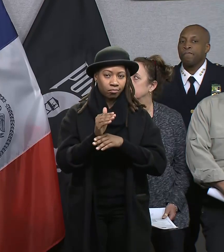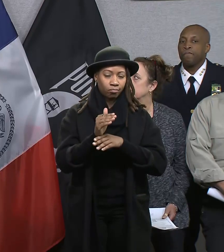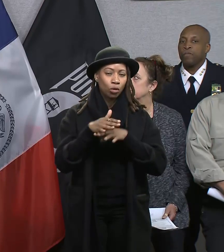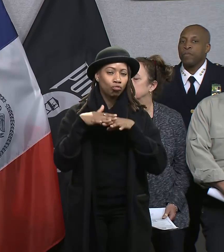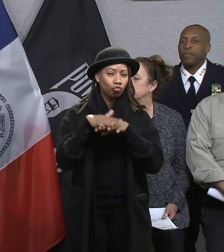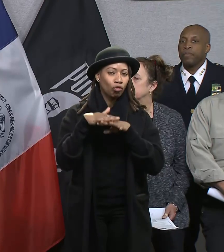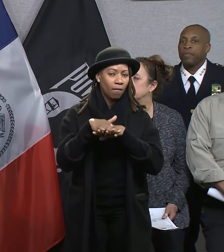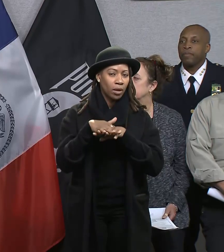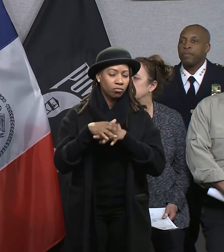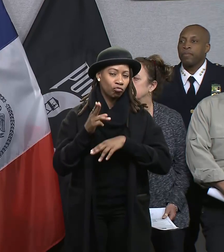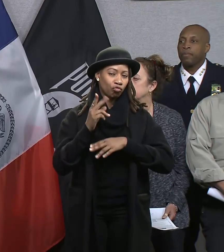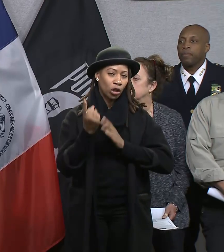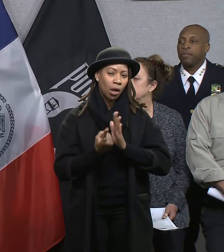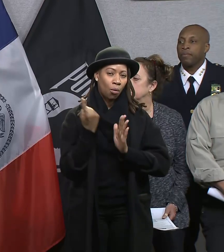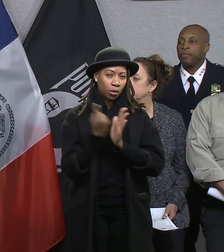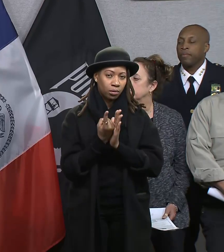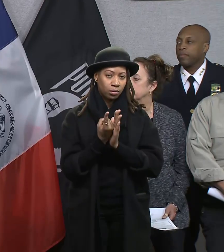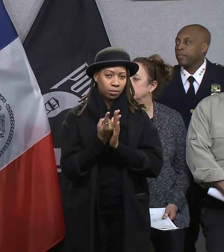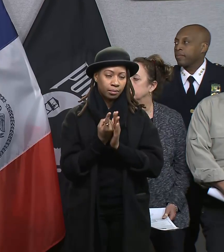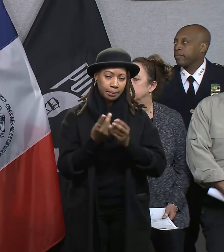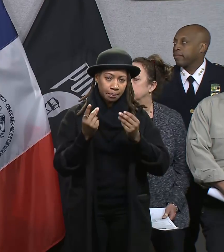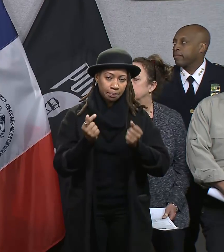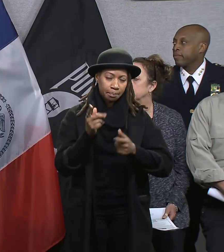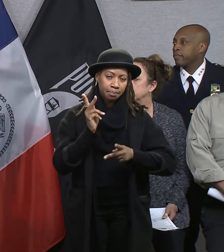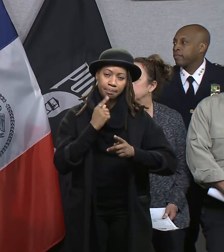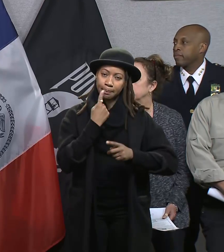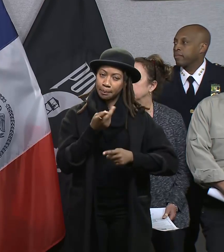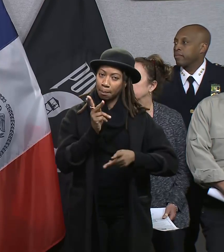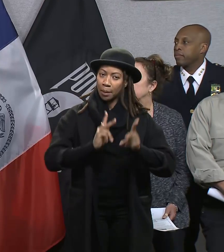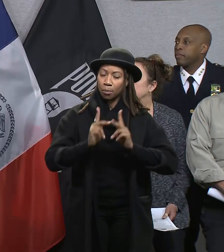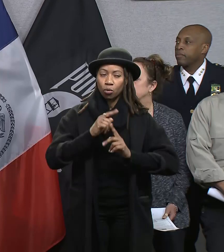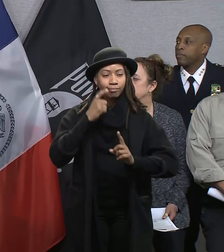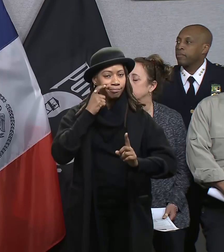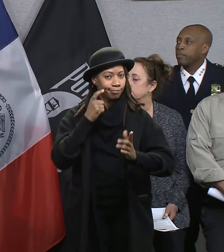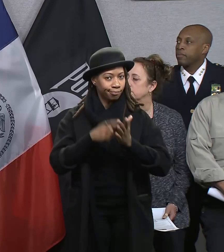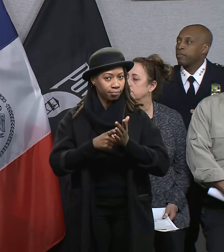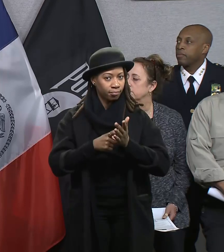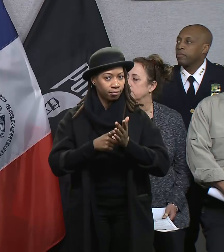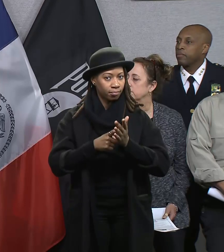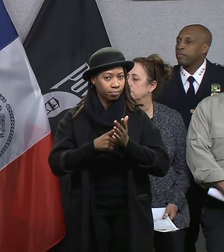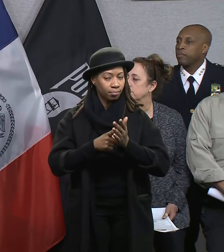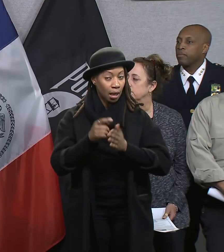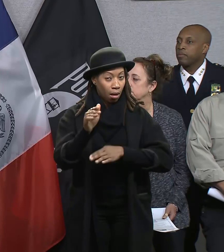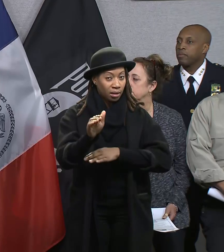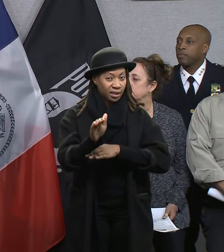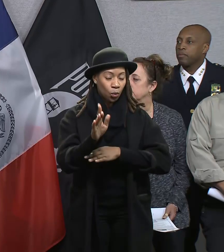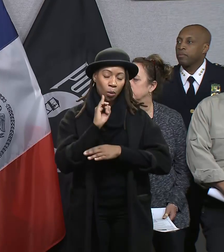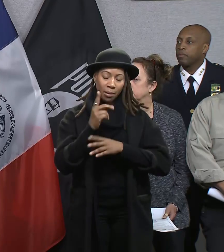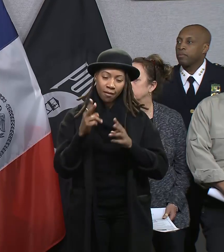EWHRE YOU ARE IN THE CITY IT'S DIFFERENT COMPOSITION. SOMETHING THAT WILL HAVE AN IMPACT ON THE